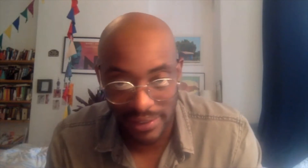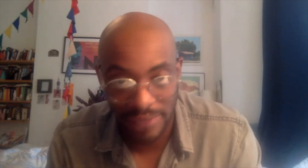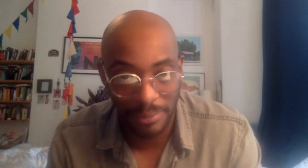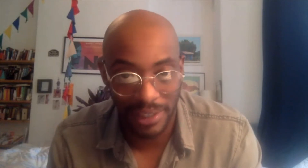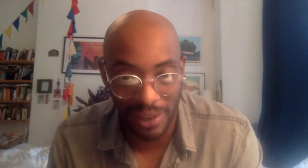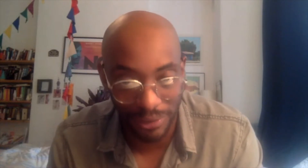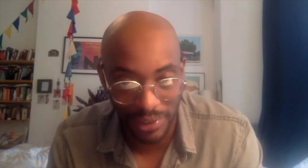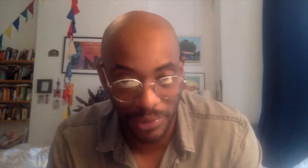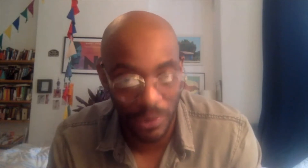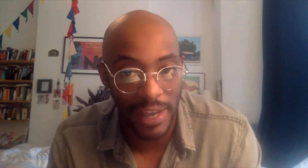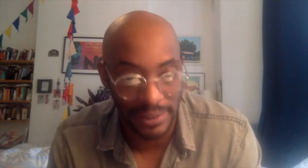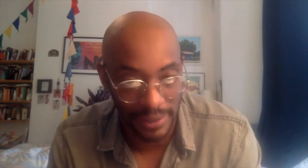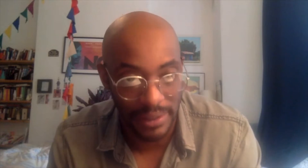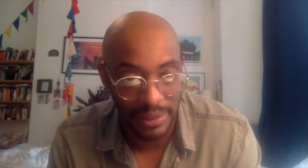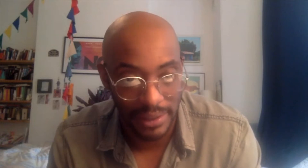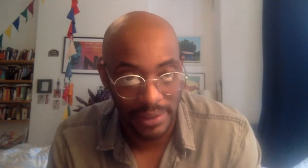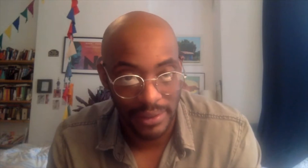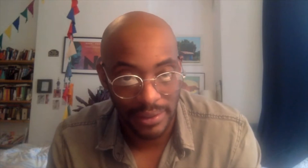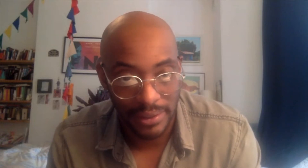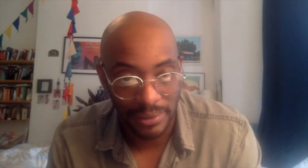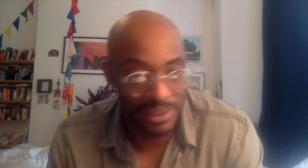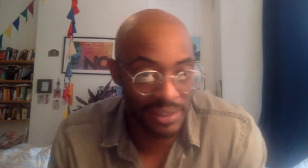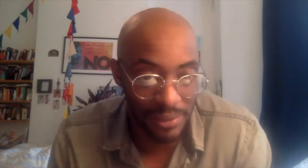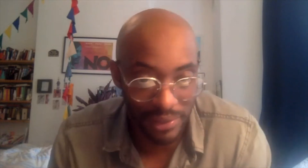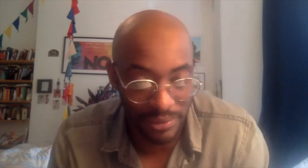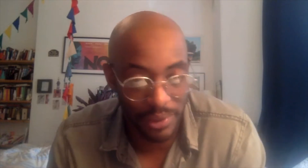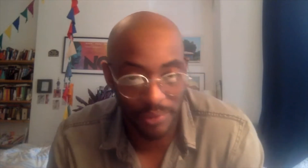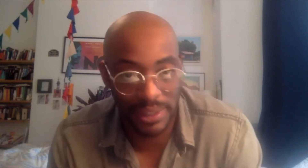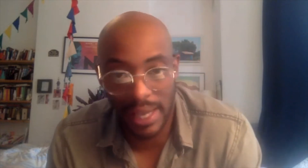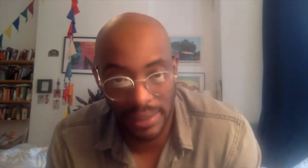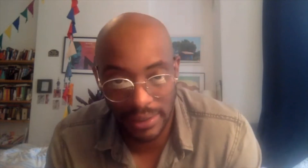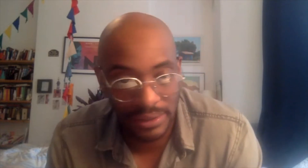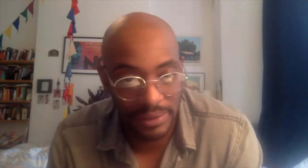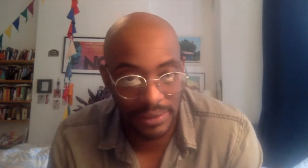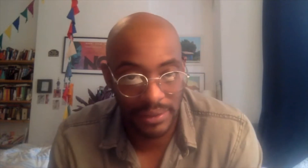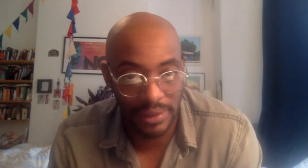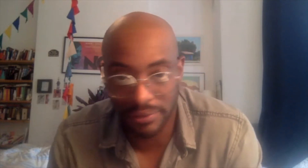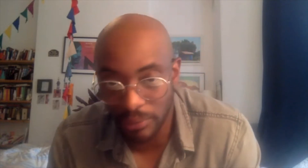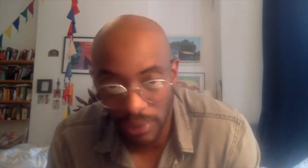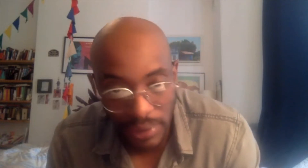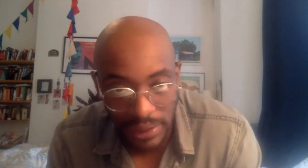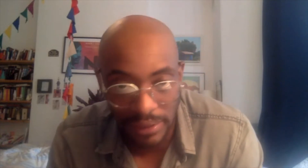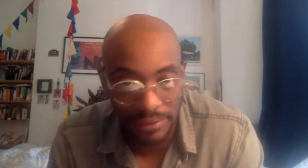even my girlfriend - was white. I mean, there's nothing wrong with that - I love them all and I -